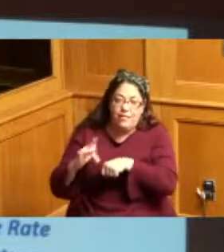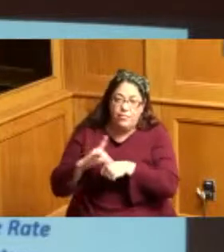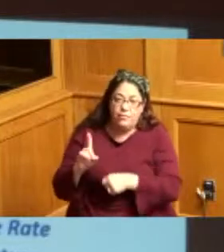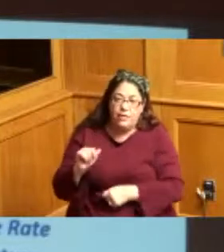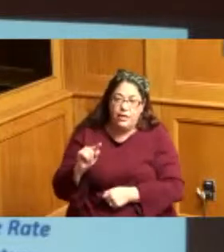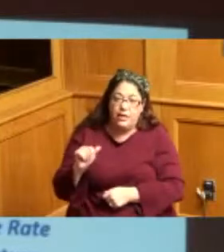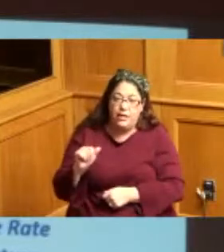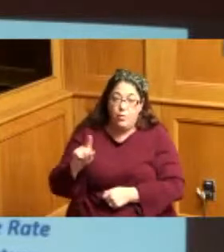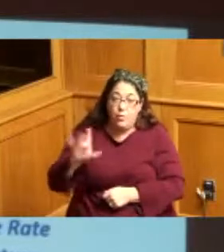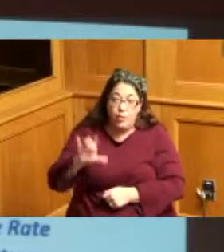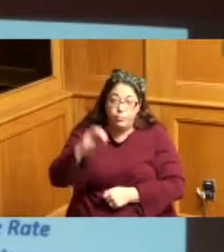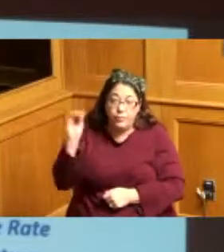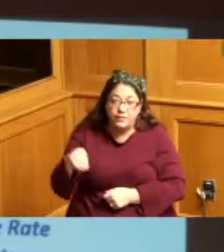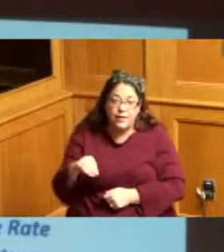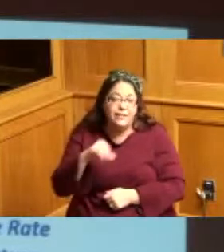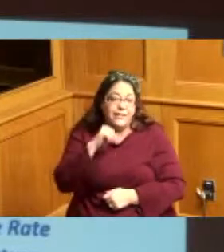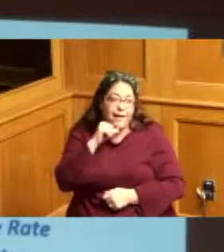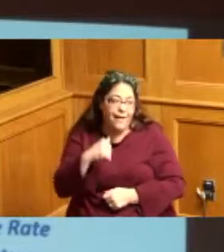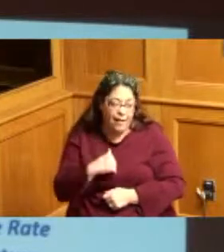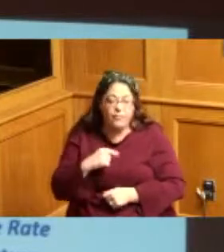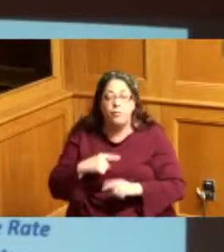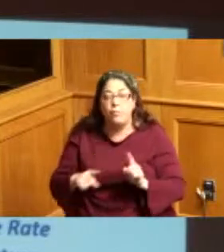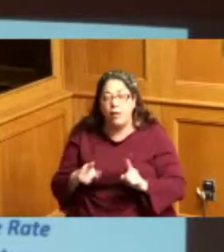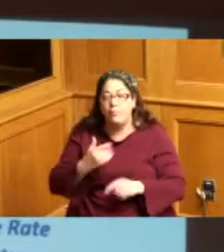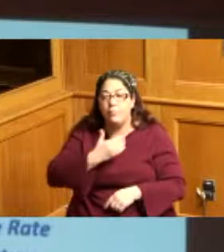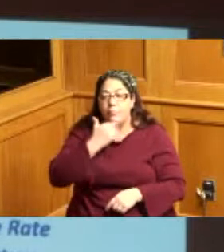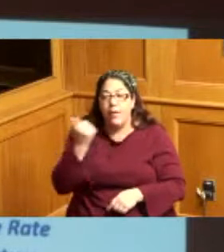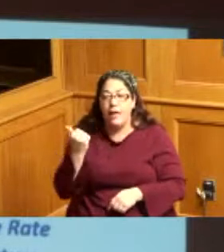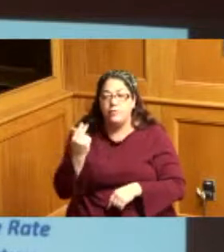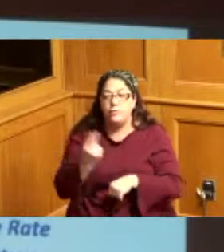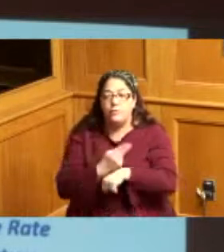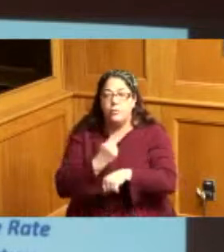but we wanted to use the best available data that we had and what was most reliable to